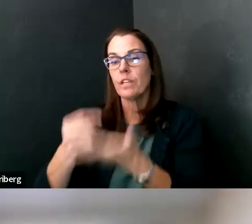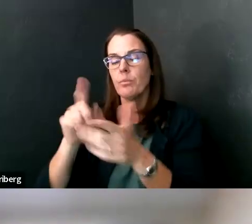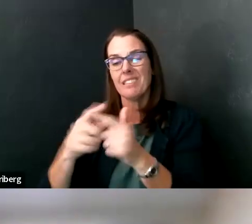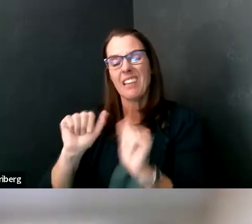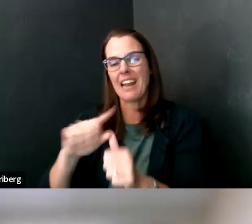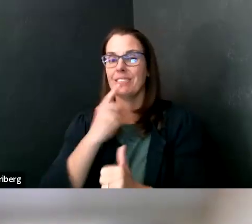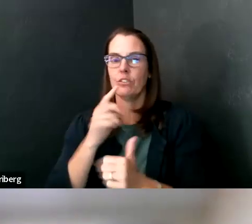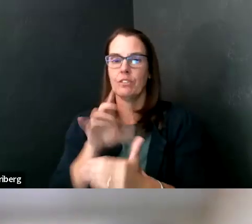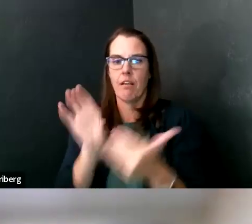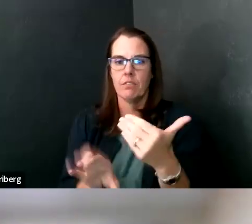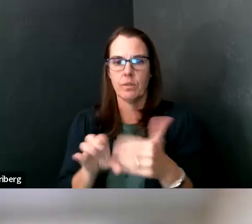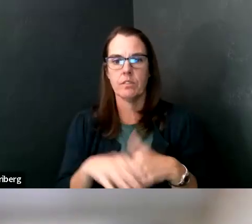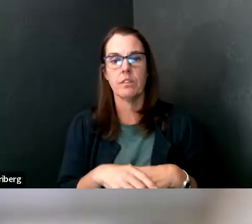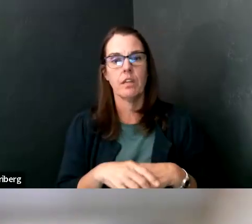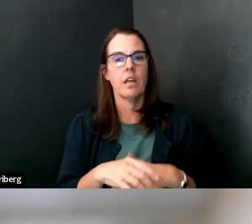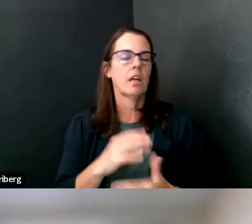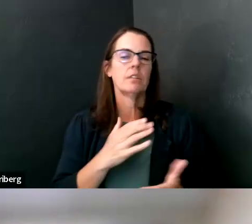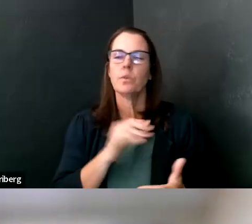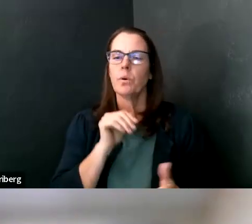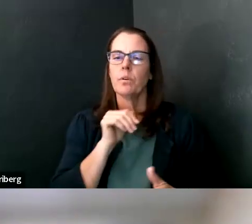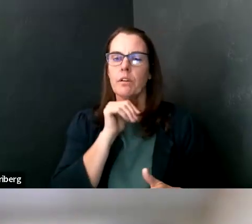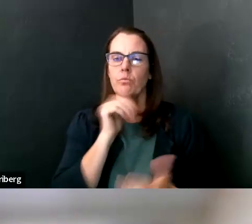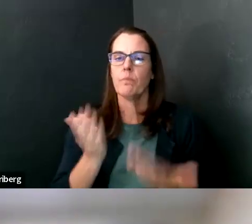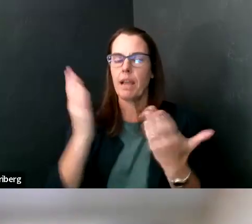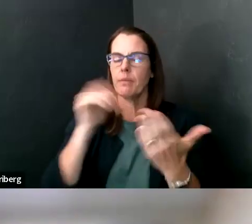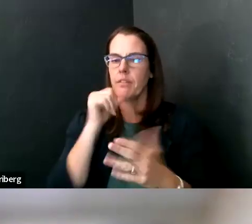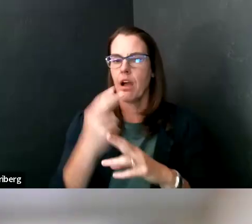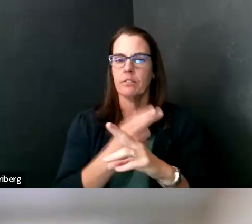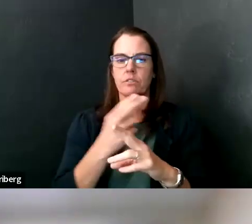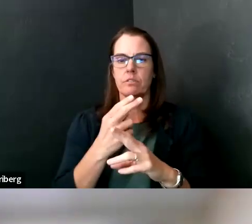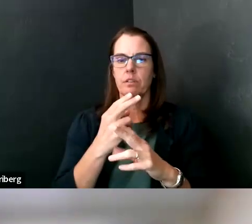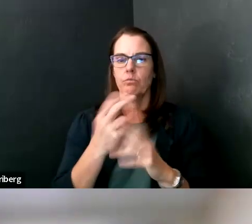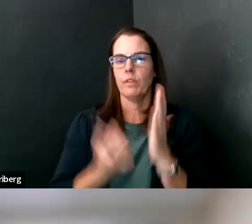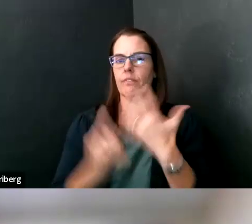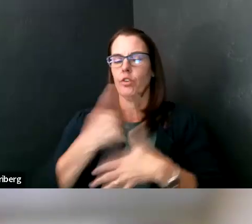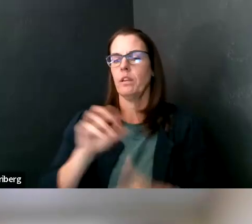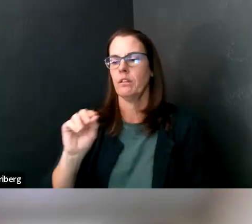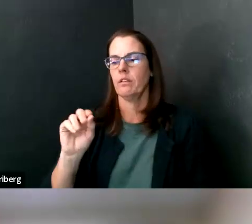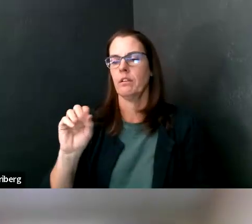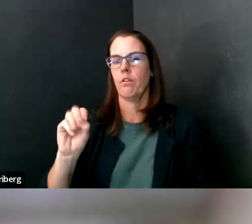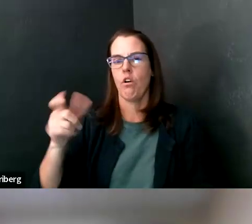reviews involving orphaned designated drugs for the simple fact of unintended consequences that